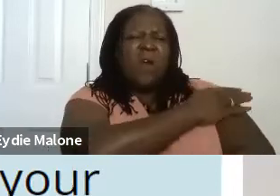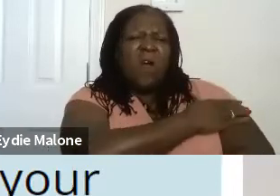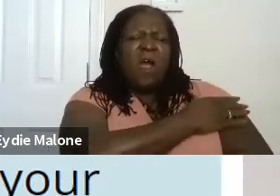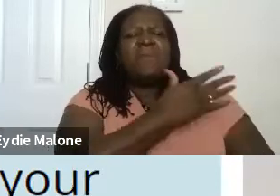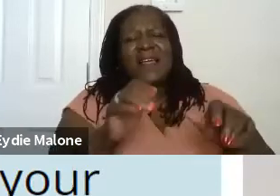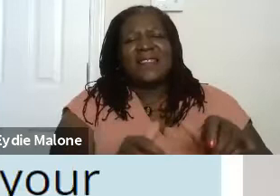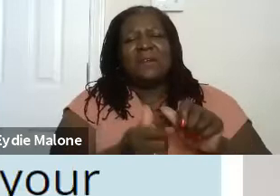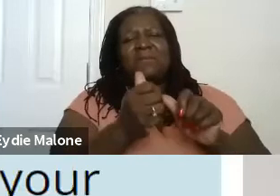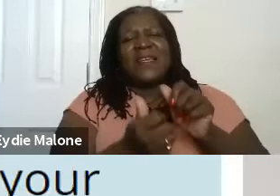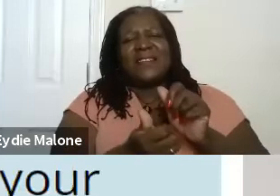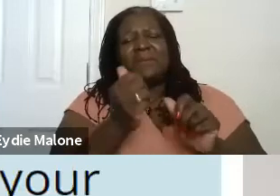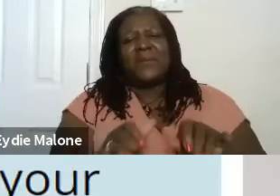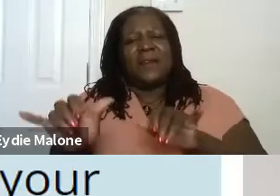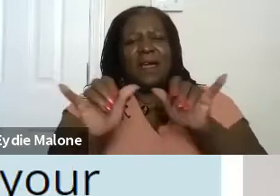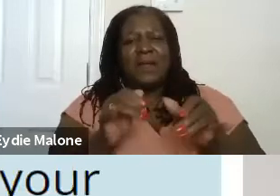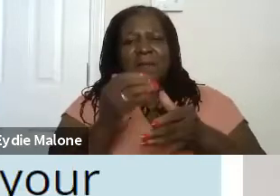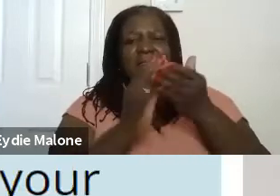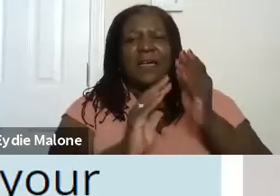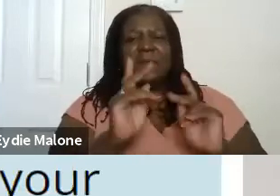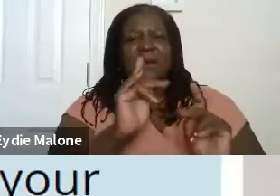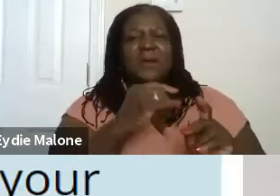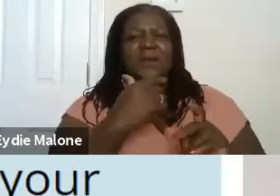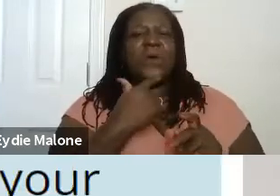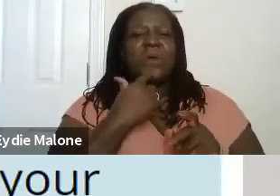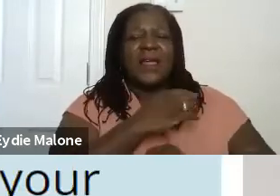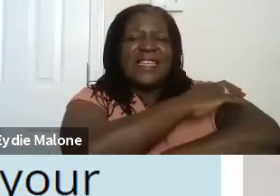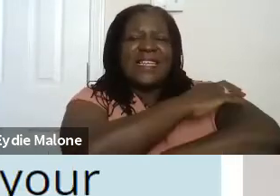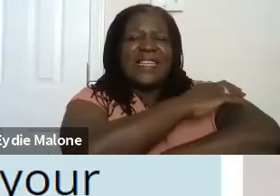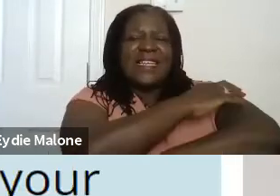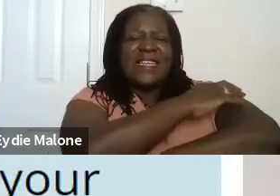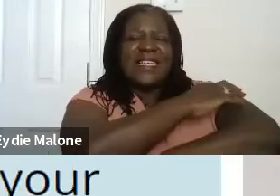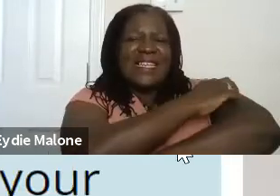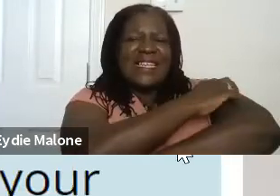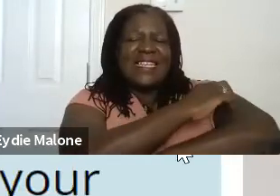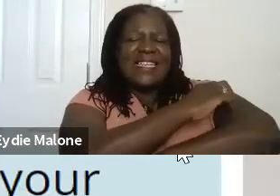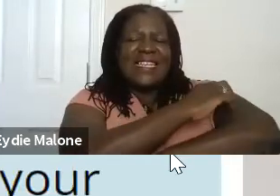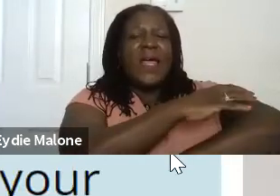people very well gotten red, itchy swollen arms and some have called that COVID arm.